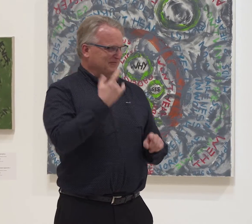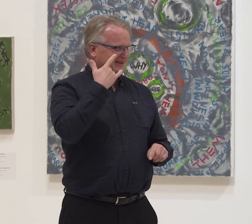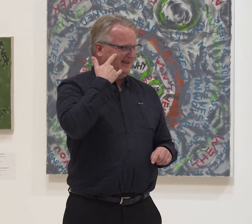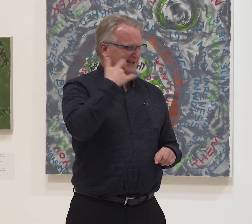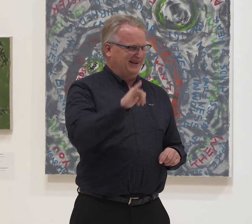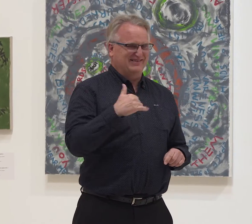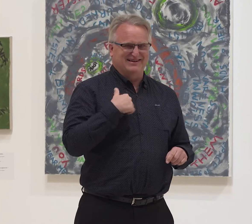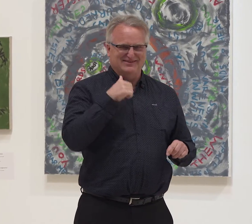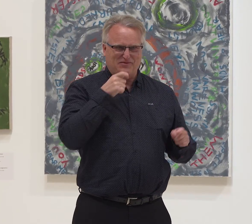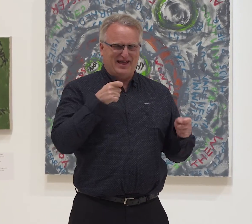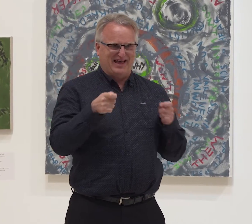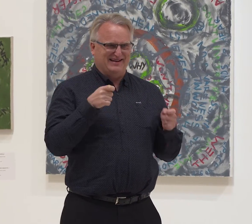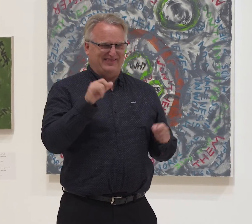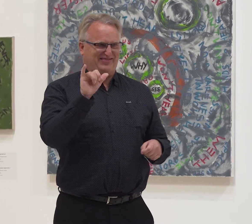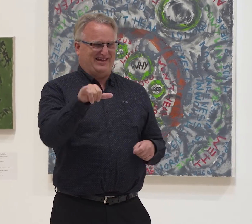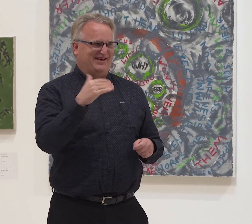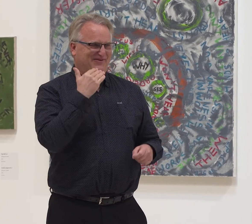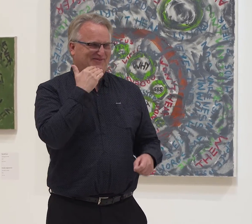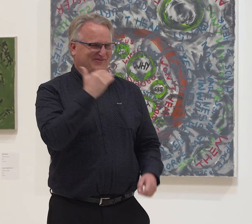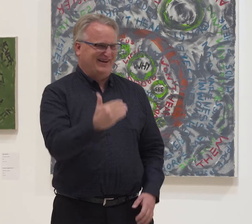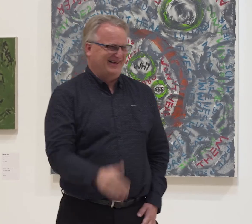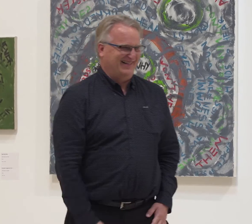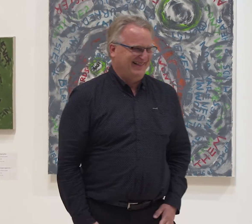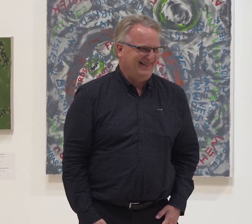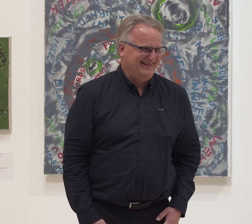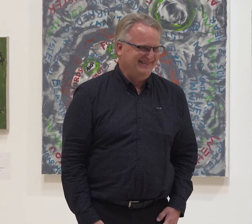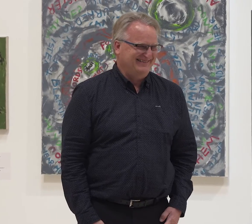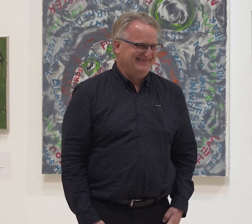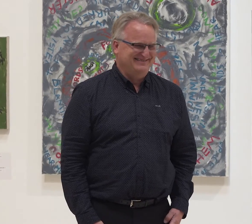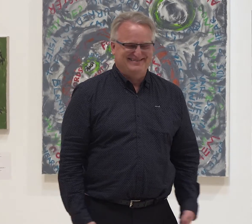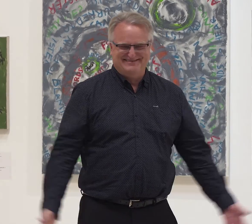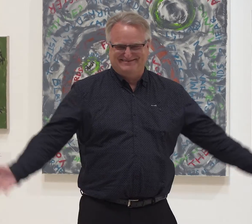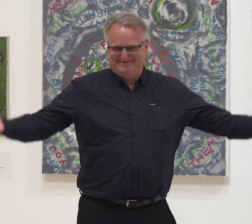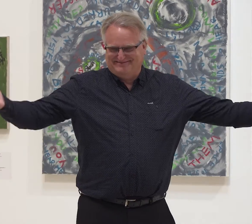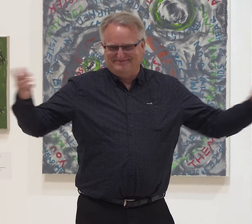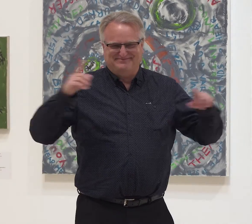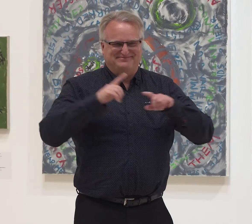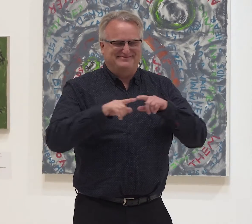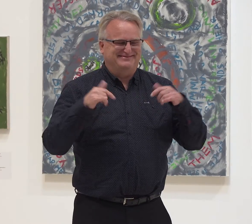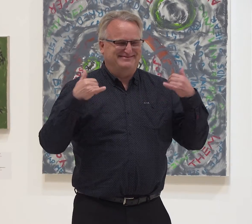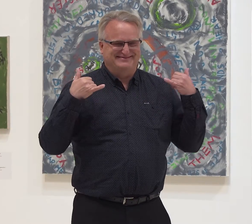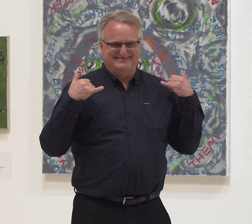and being from California, that was really difficult to handle. I didn't handle it well, to say the least.